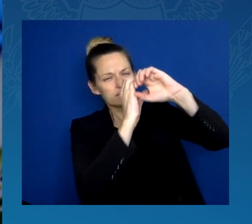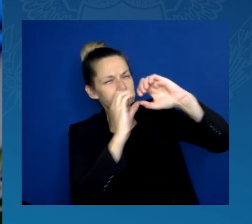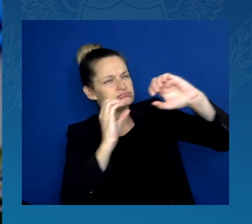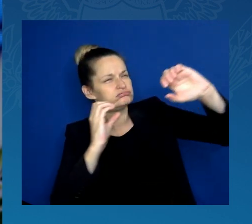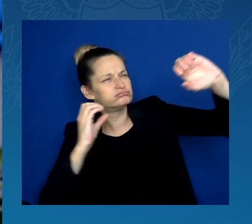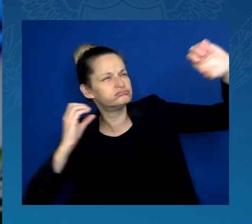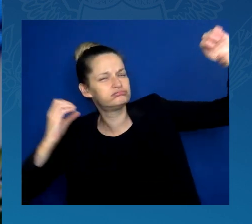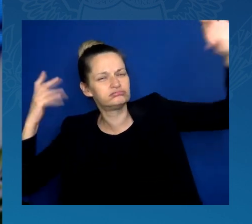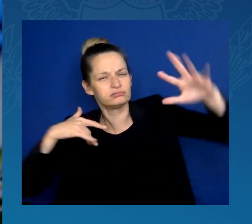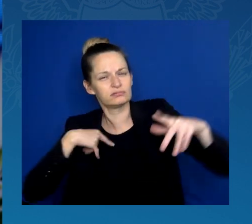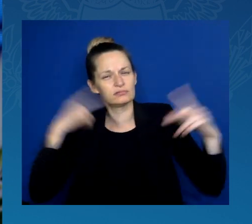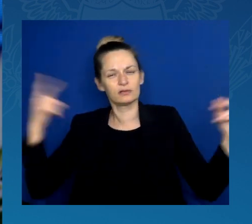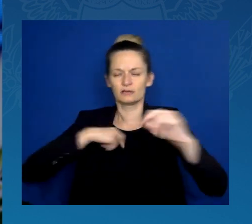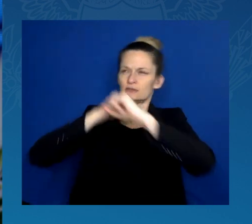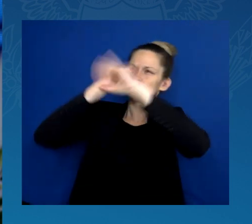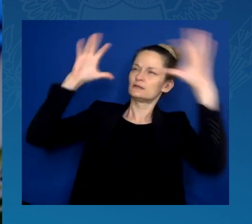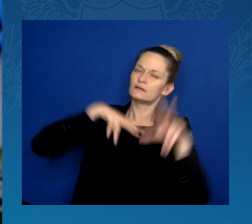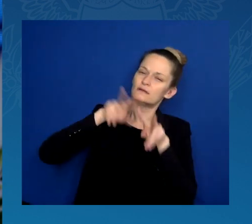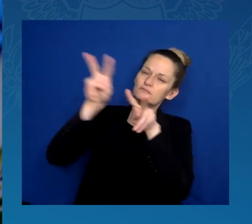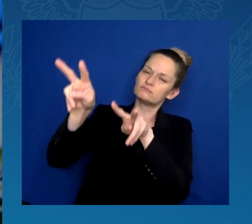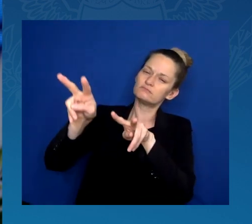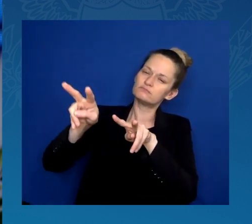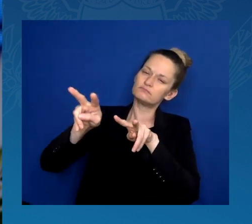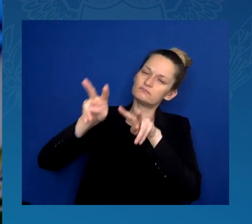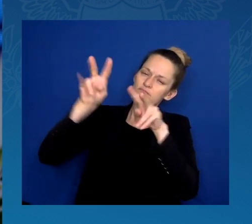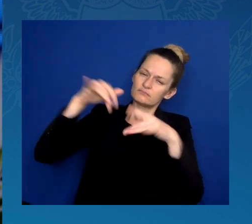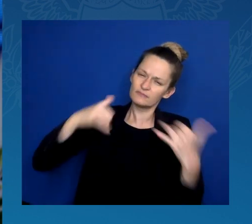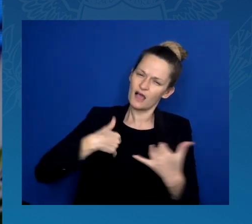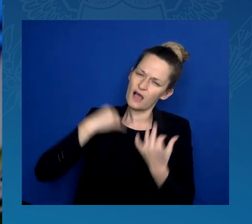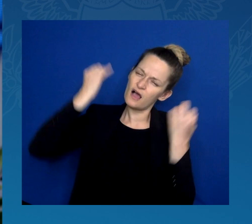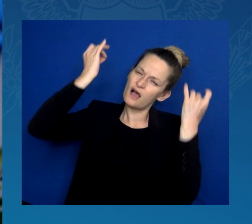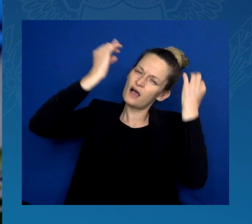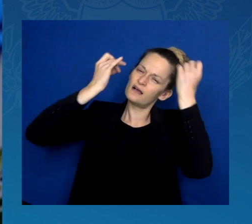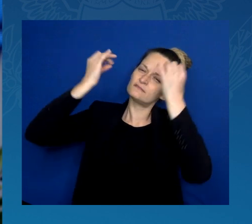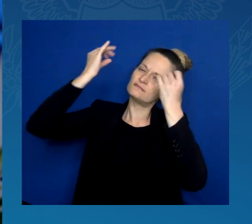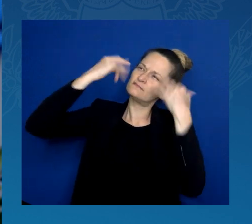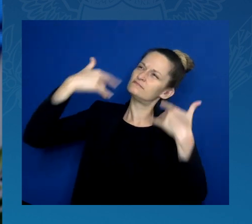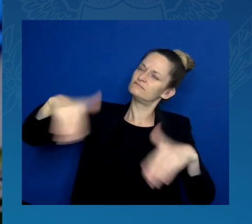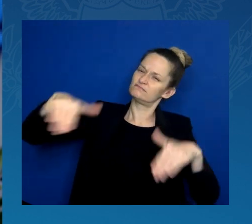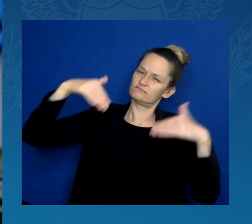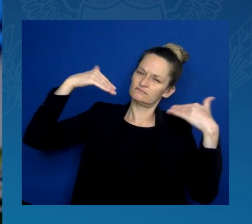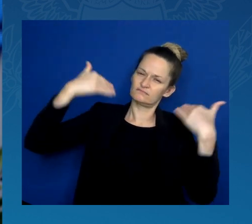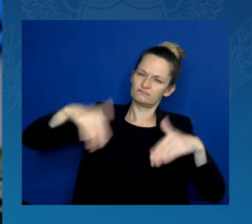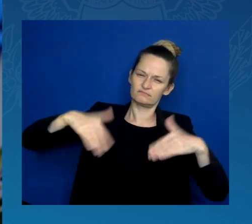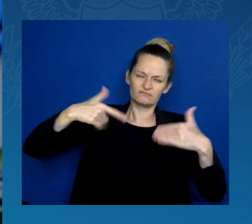"What a magnificent sight"; thinking, as a child,